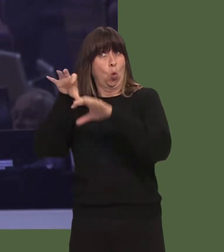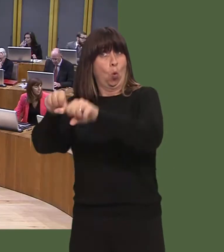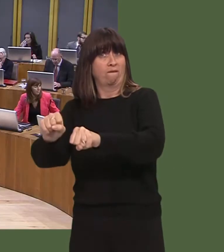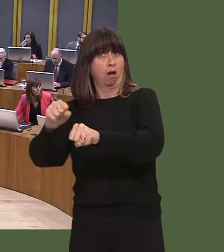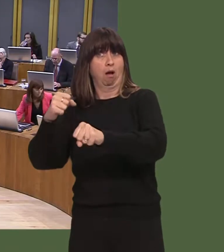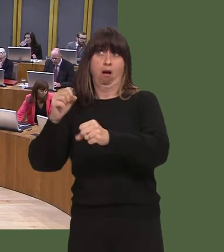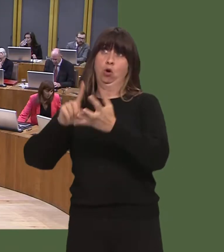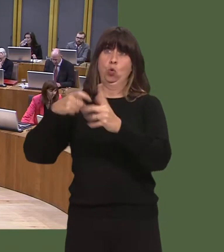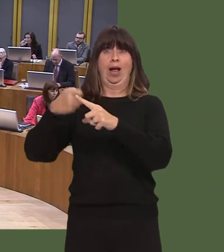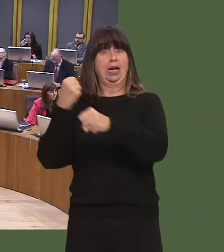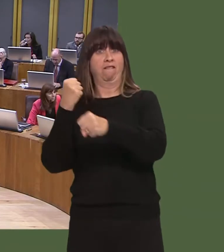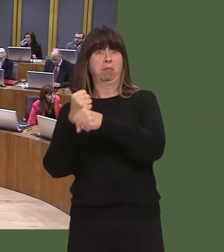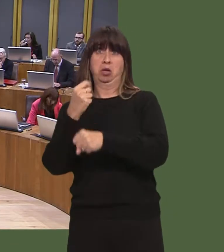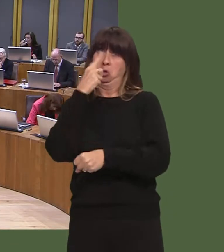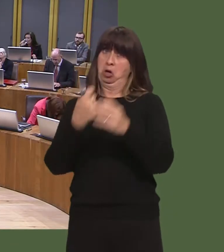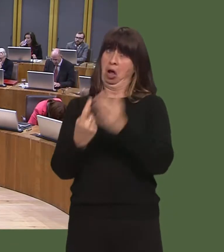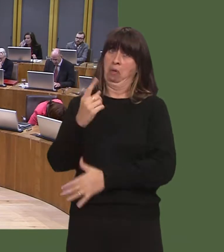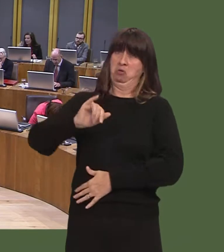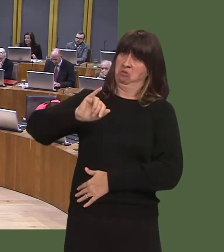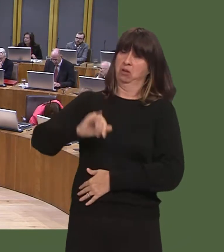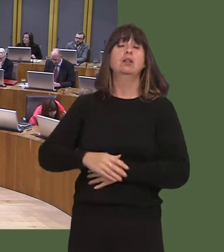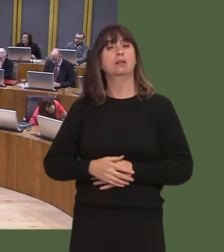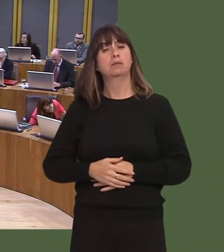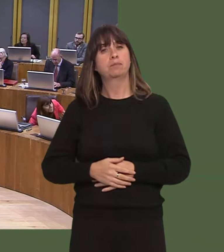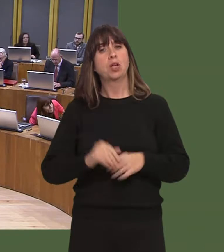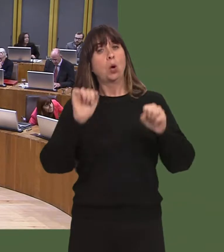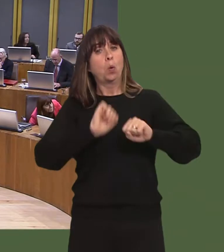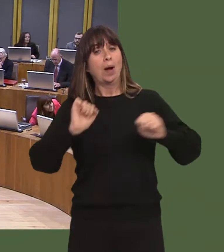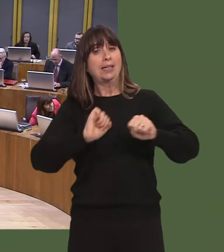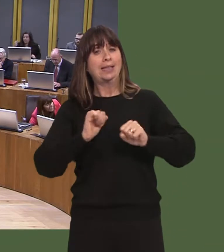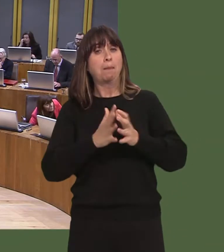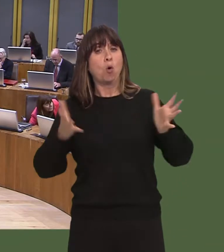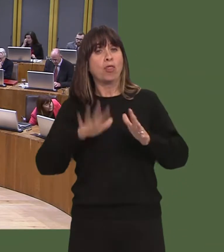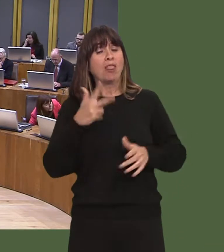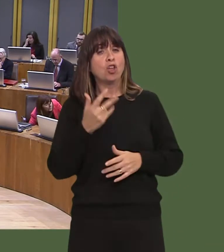Carwyn Jones AM: Well, the number of people waiting over 36 weeks in July was 31 per cent